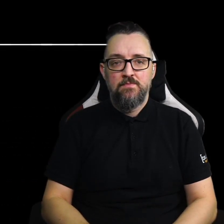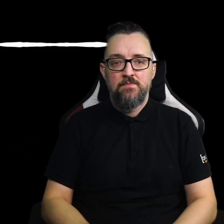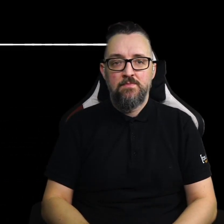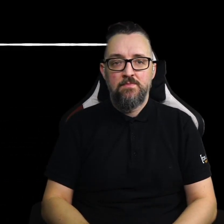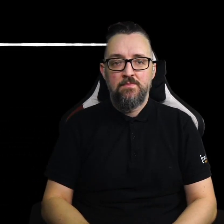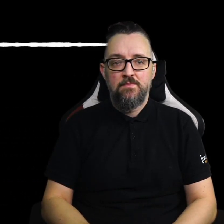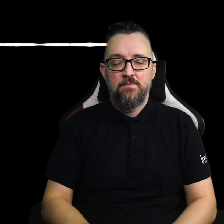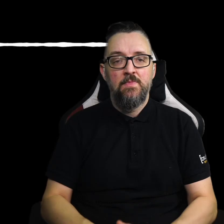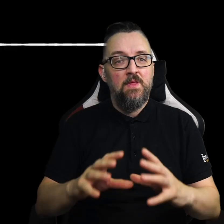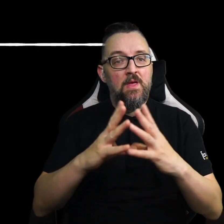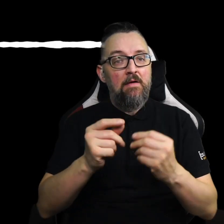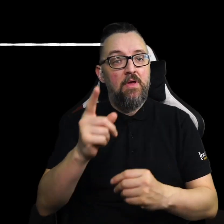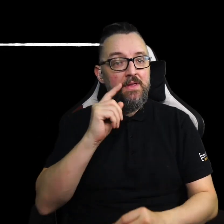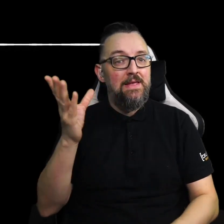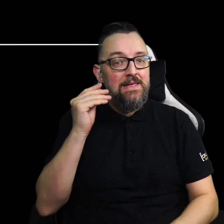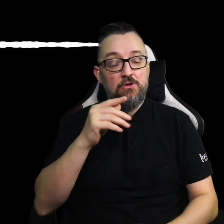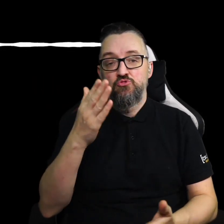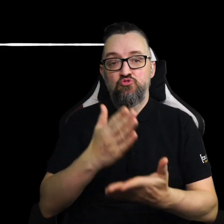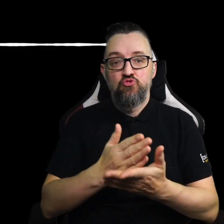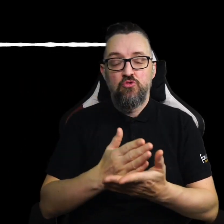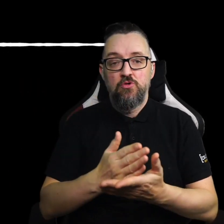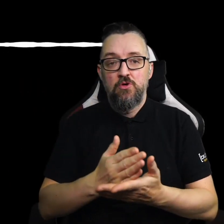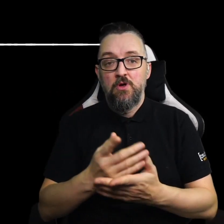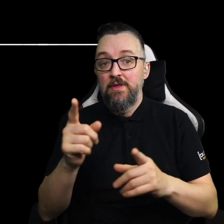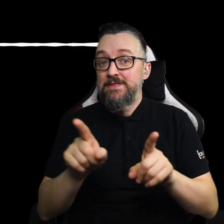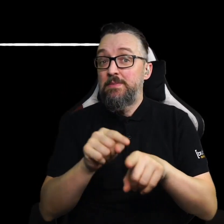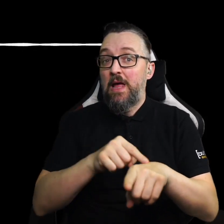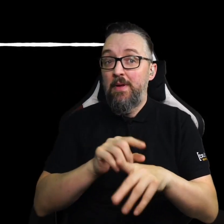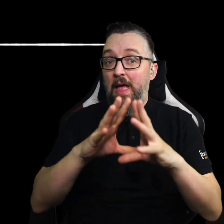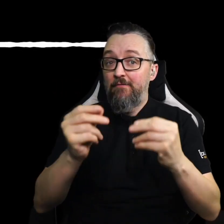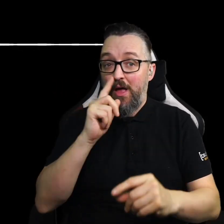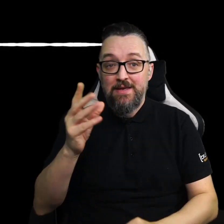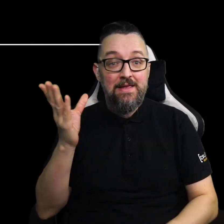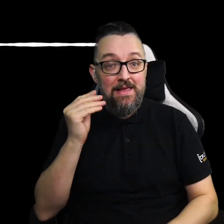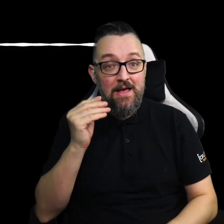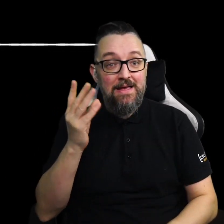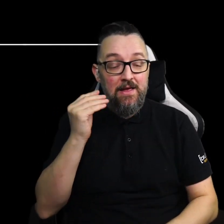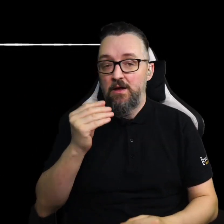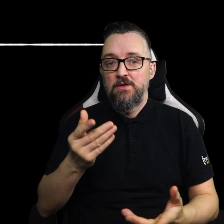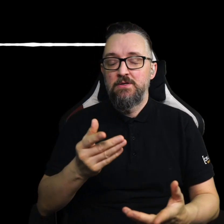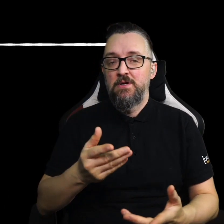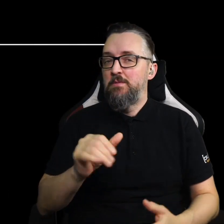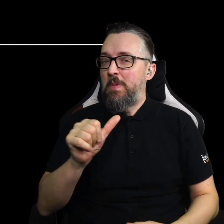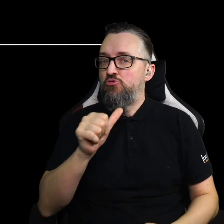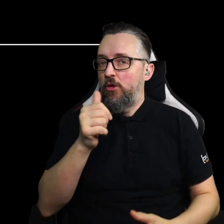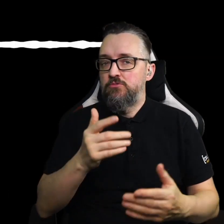Bhavani Esapathi: Voice Recognition Bhavani Esapathi [Two voices speaking the same words at slightly different speeds] Everything you hear here is true. While at the same time everything you will hear here may not be fully true.